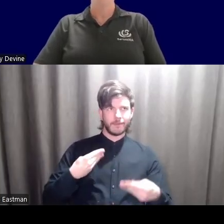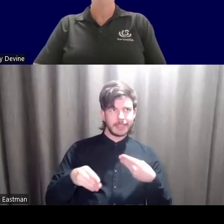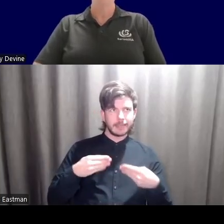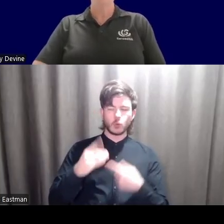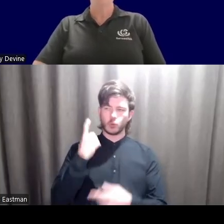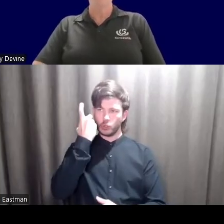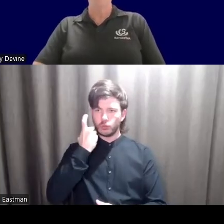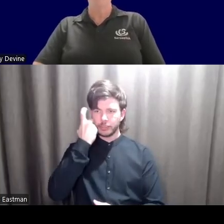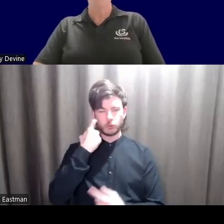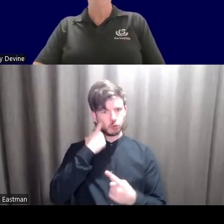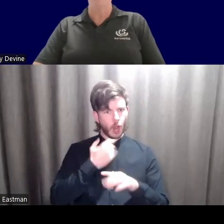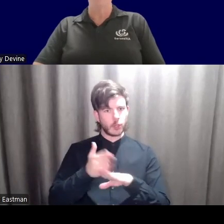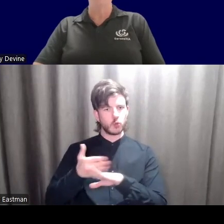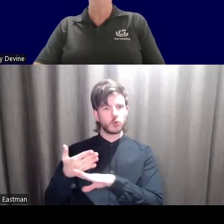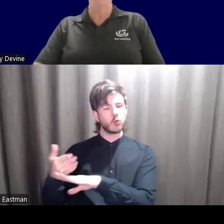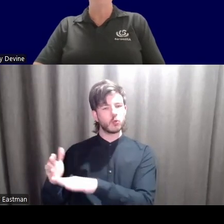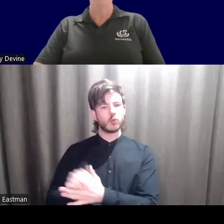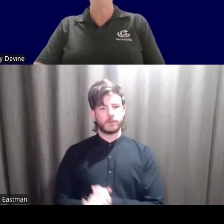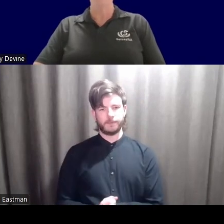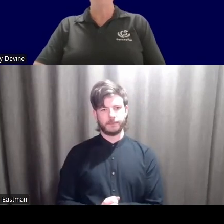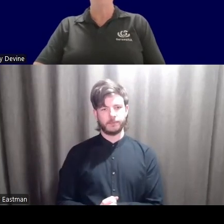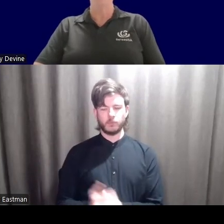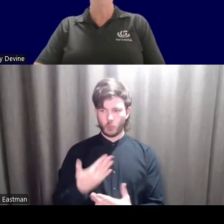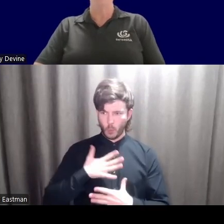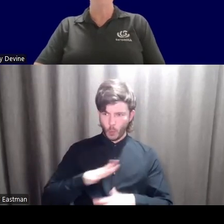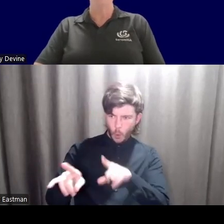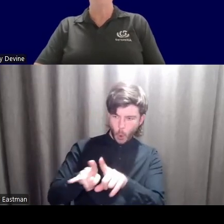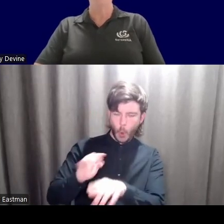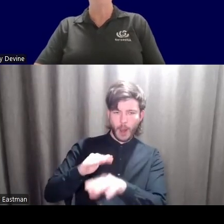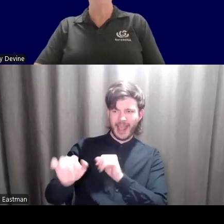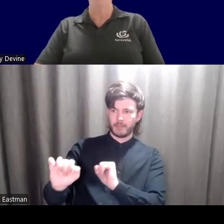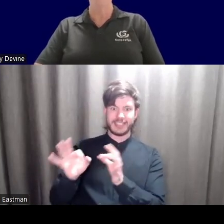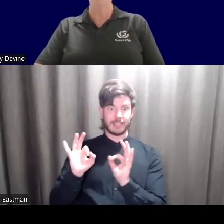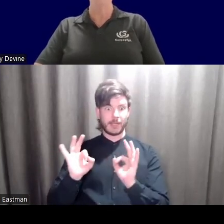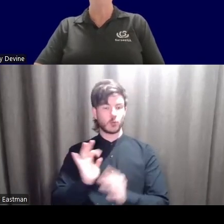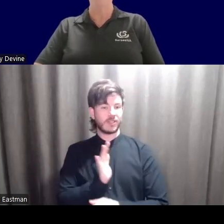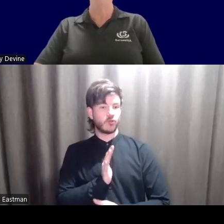We are willing to learn about our clients' special interests in order to get to encourage